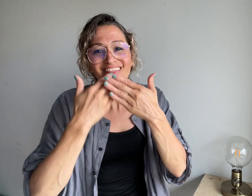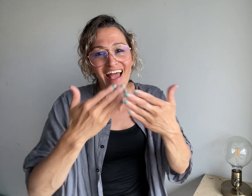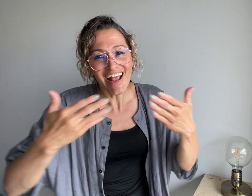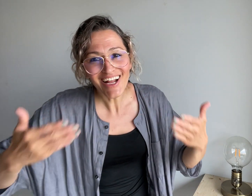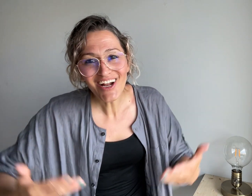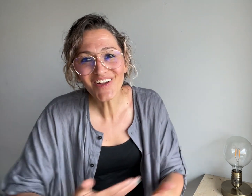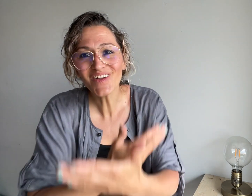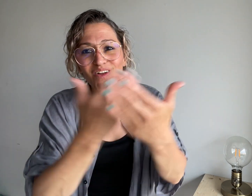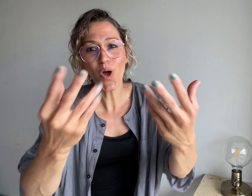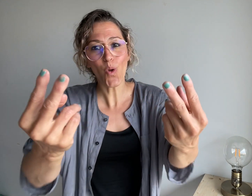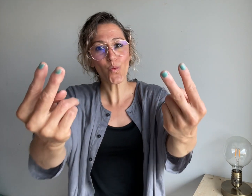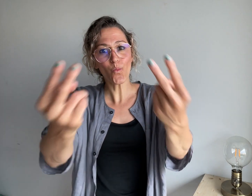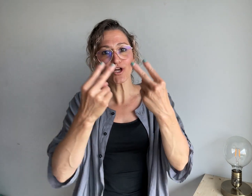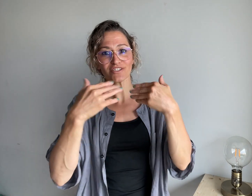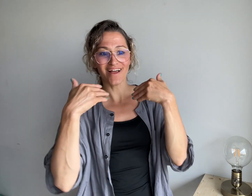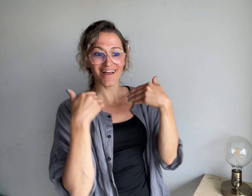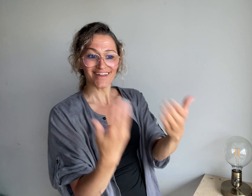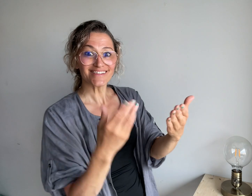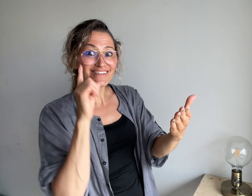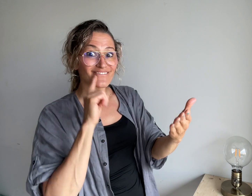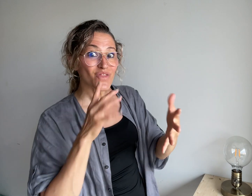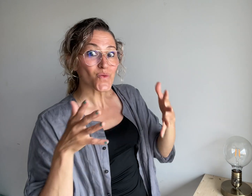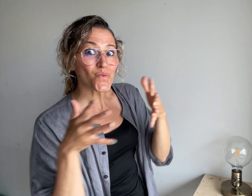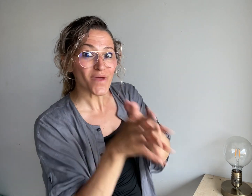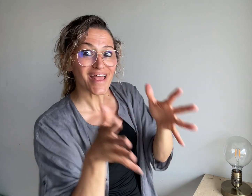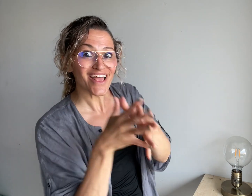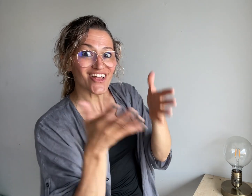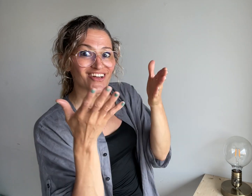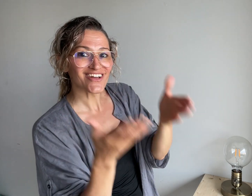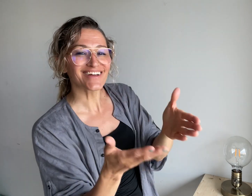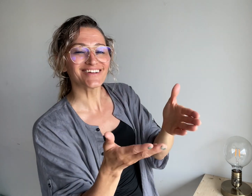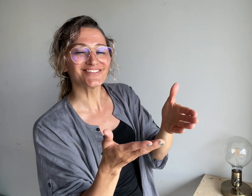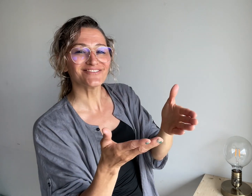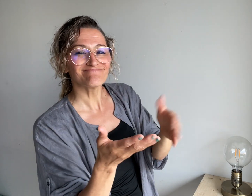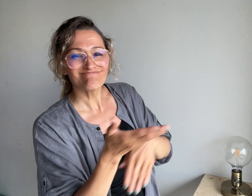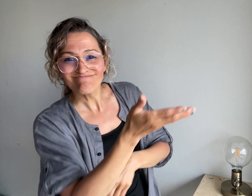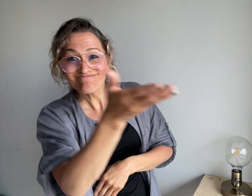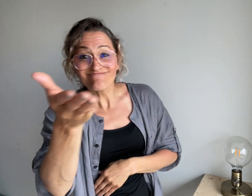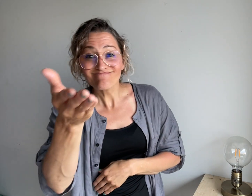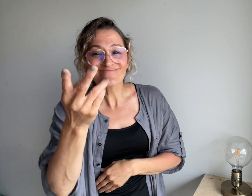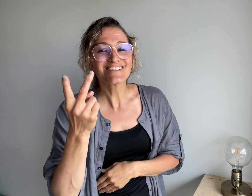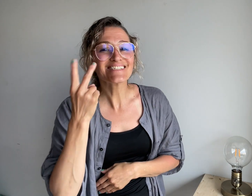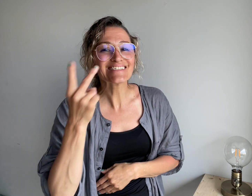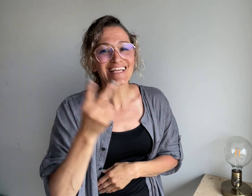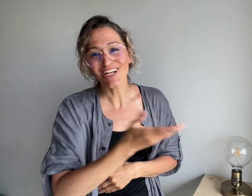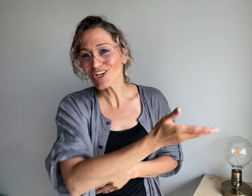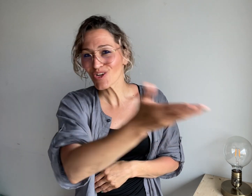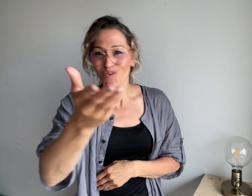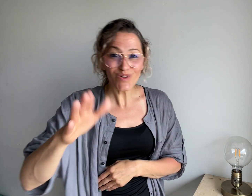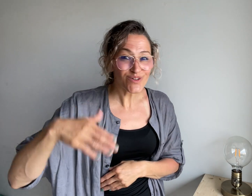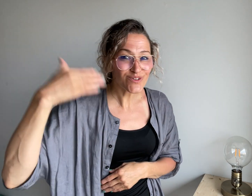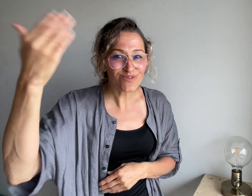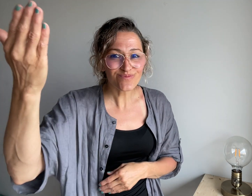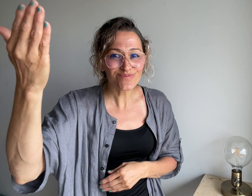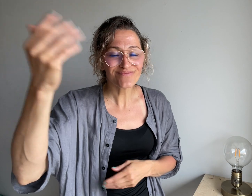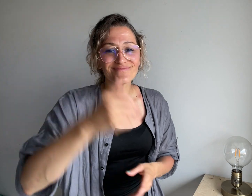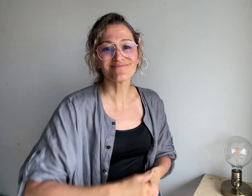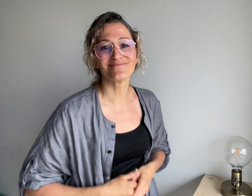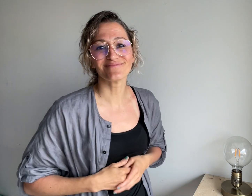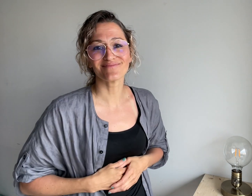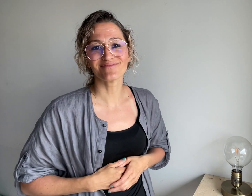Thank you for watching DeafWire! See you!